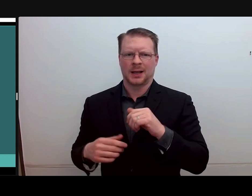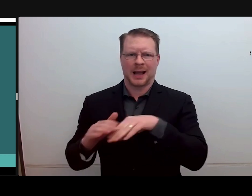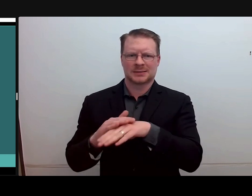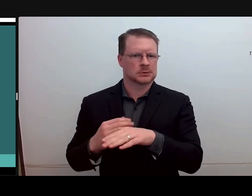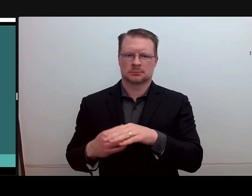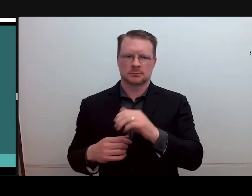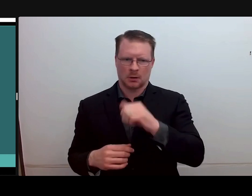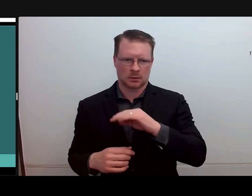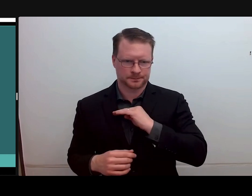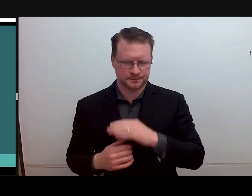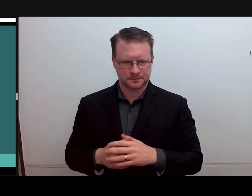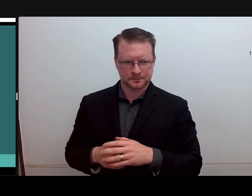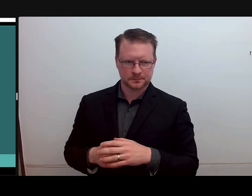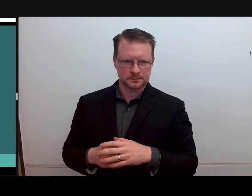who have disabilities whose access needs